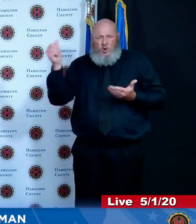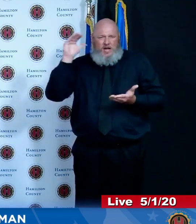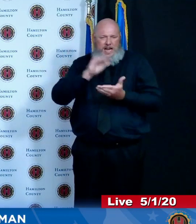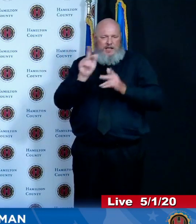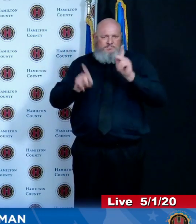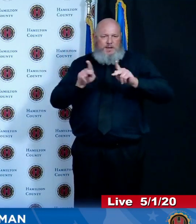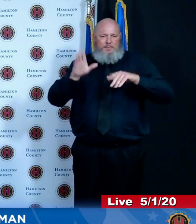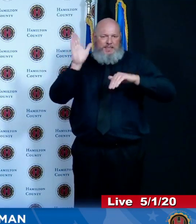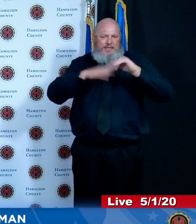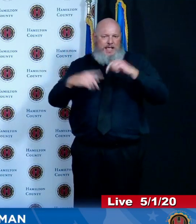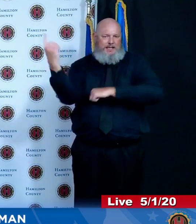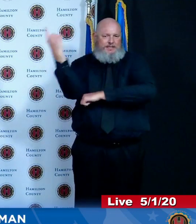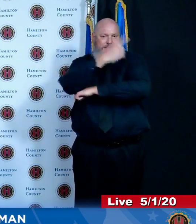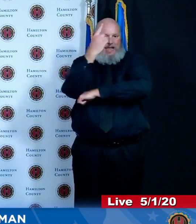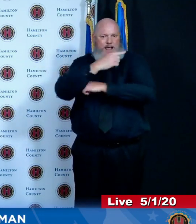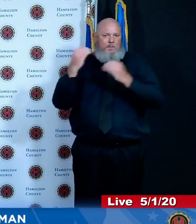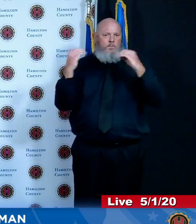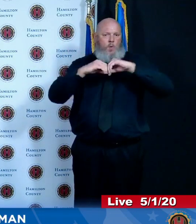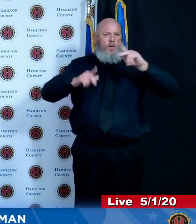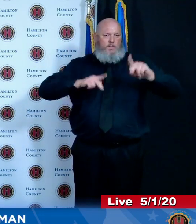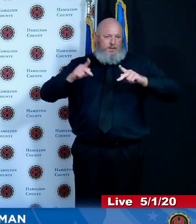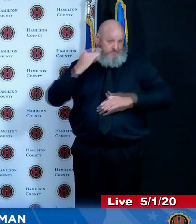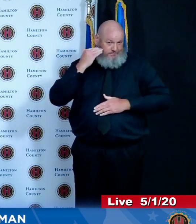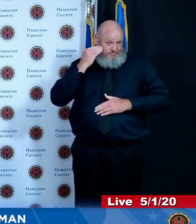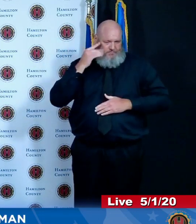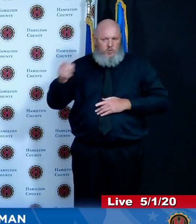did some additional contact tracing outside of work and figured out who else